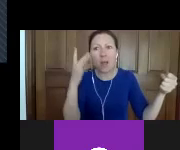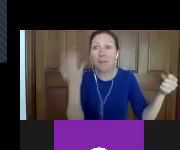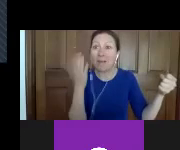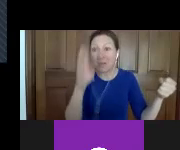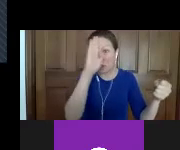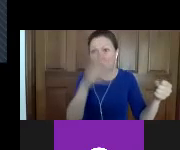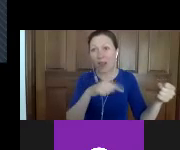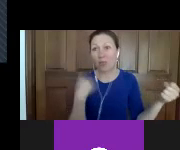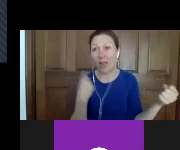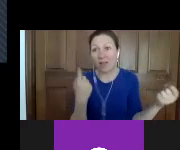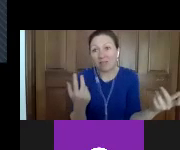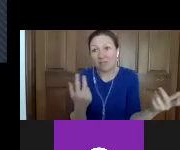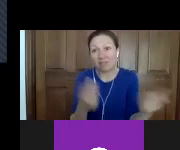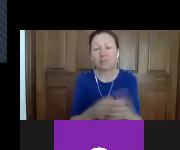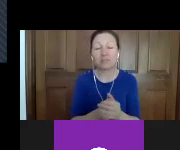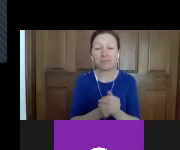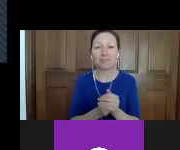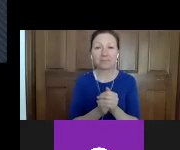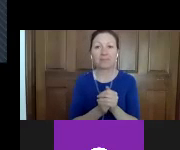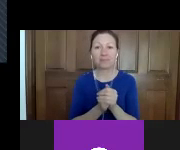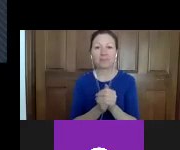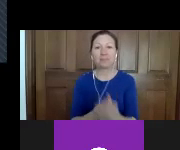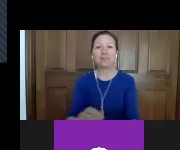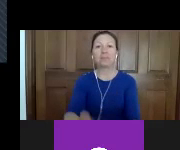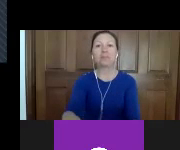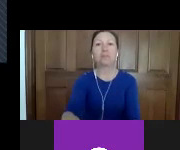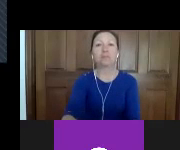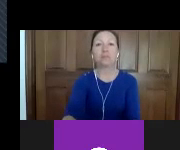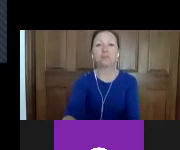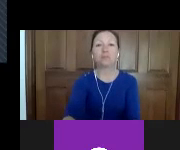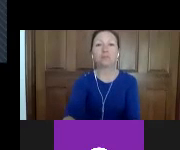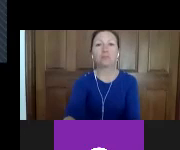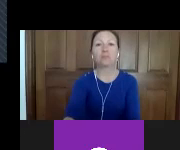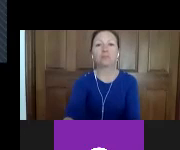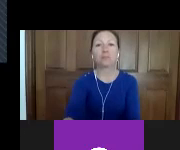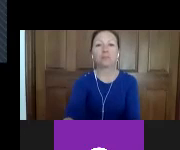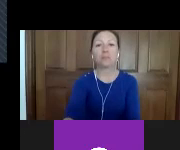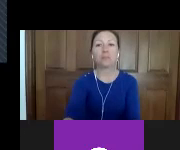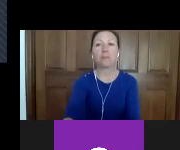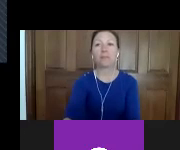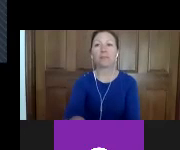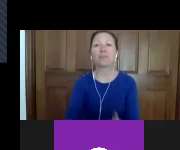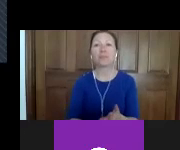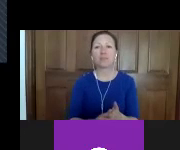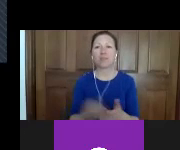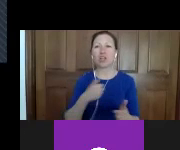Is it if you're wondering about the gray screens, that's because I have the Q & A open and